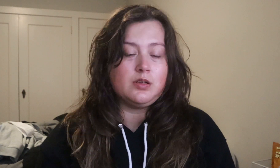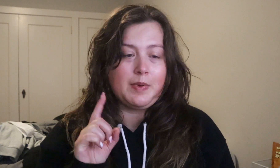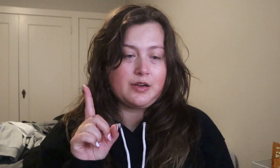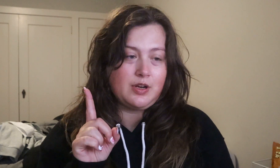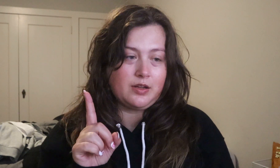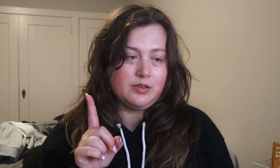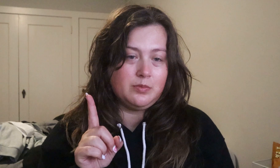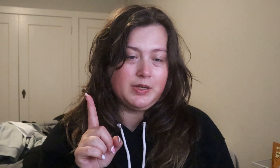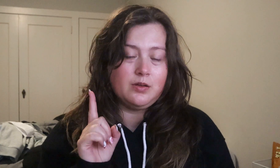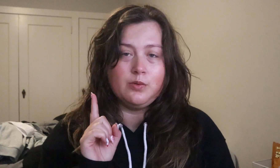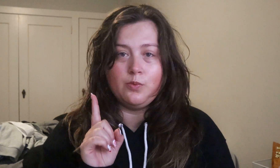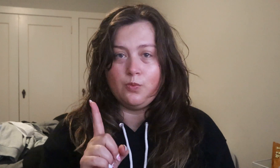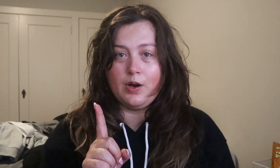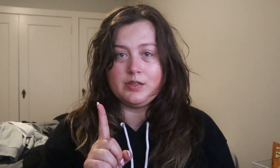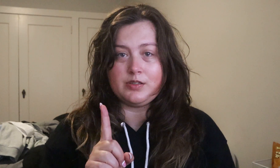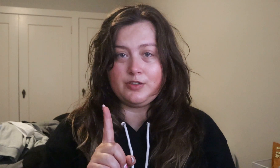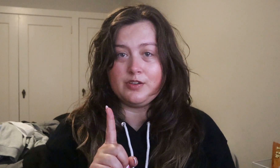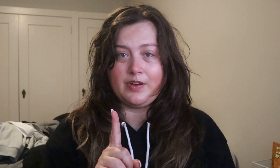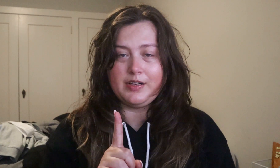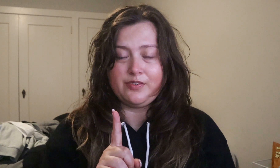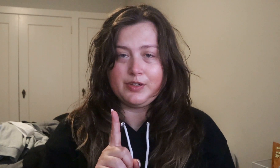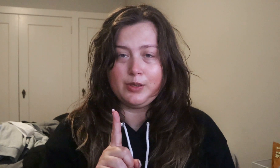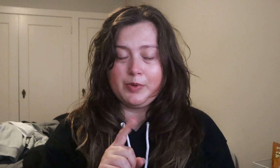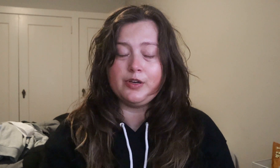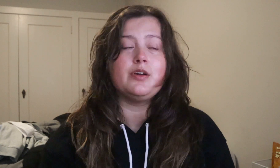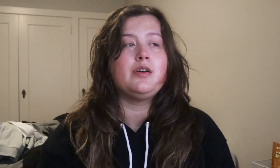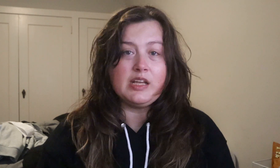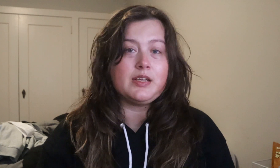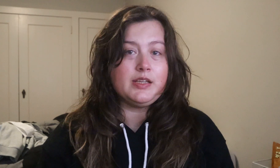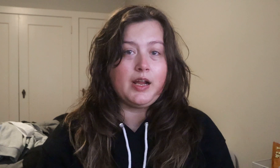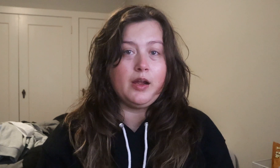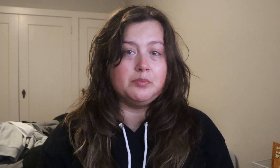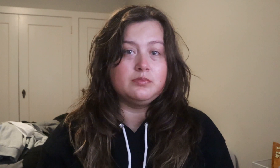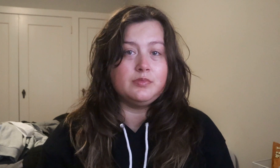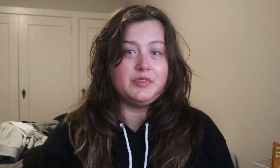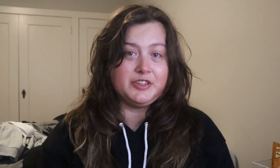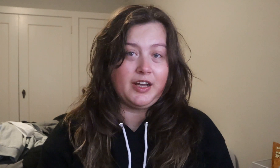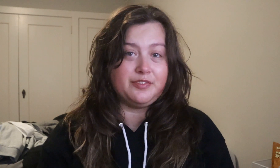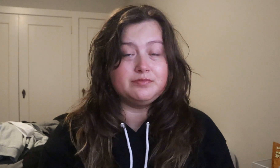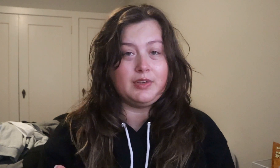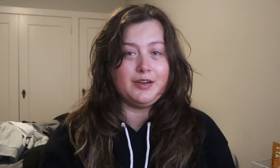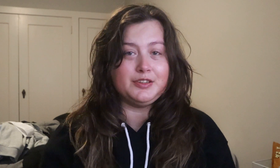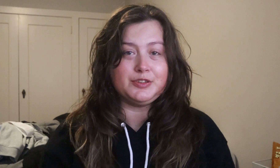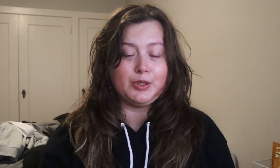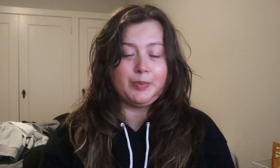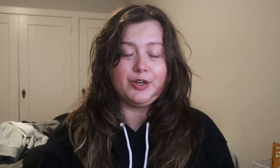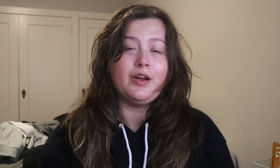To backtrack a little bit, what is a certified deaf interpreter? It's in the name- they're deaf and an interpreter.